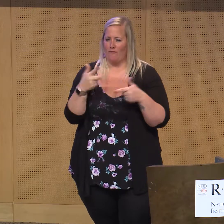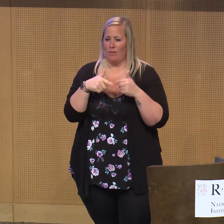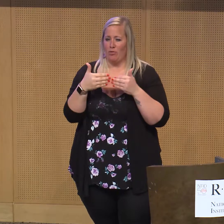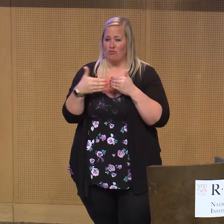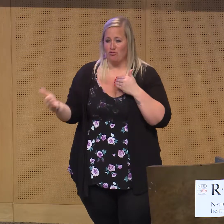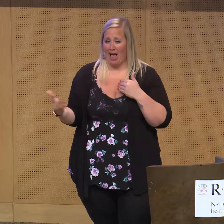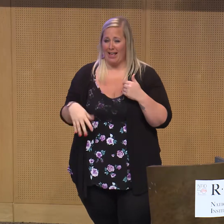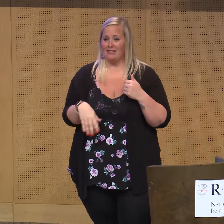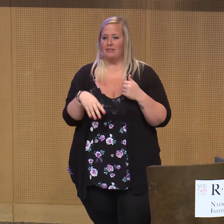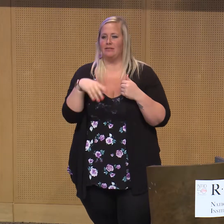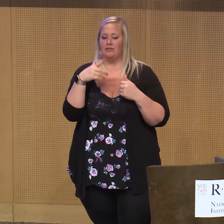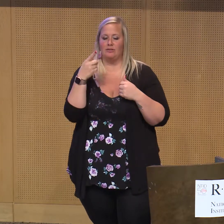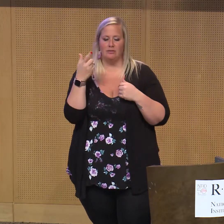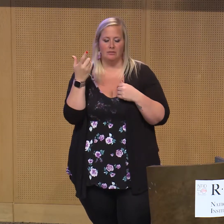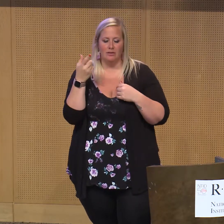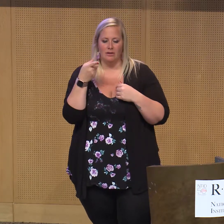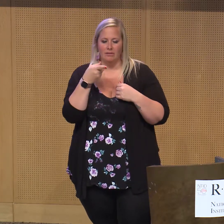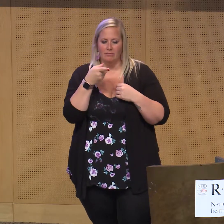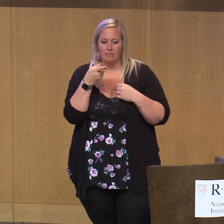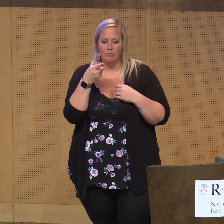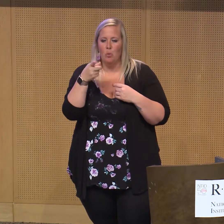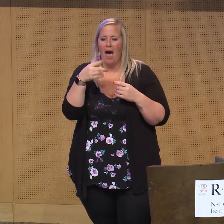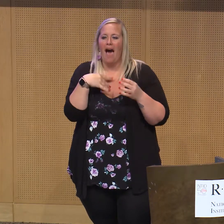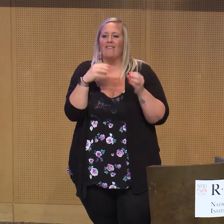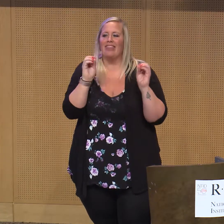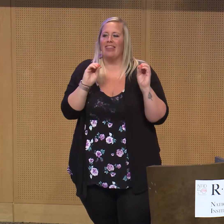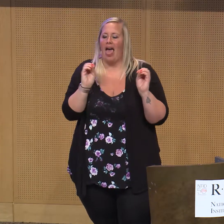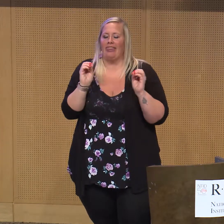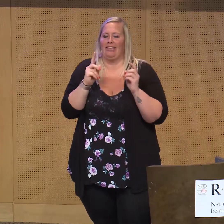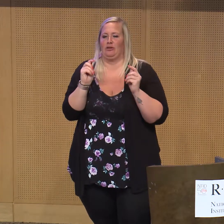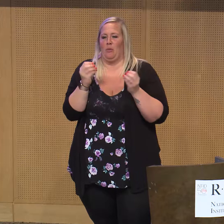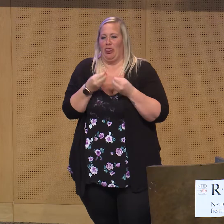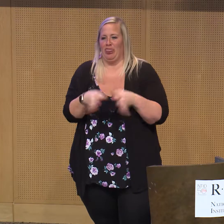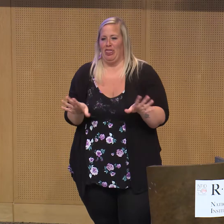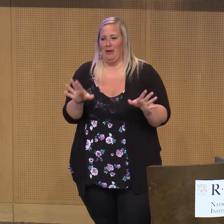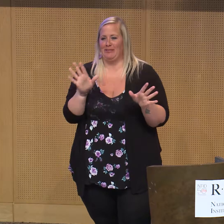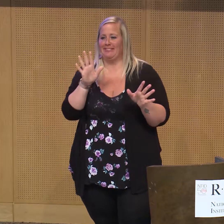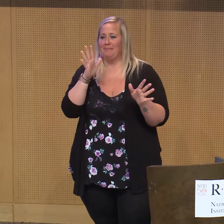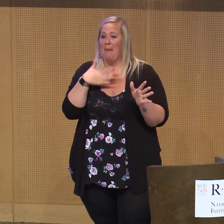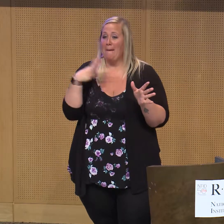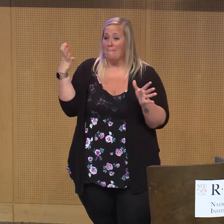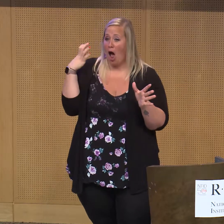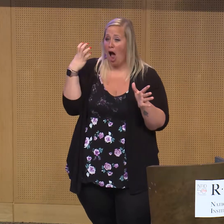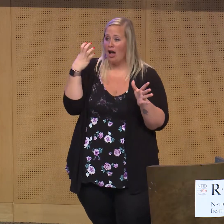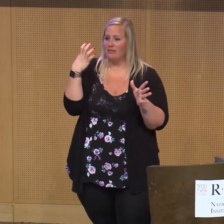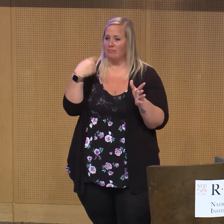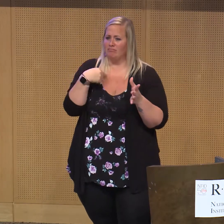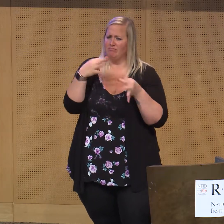that's what's gonna set you apart from the rest. You have nothing to lose.